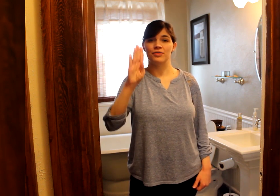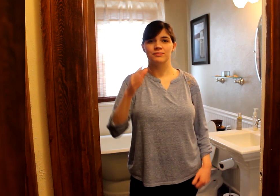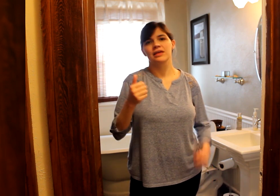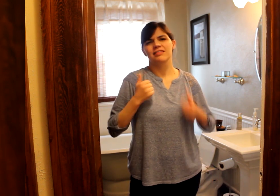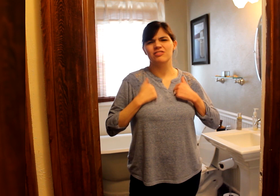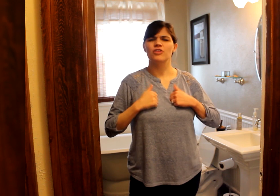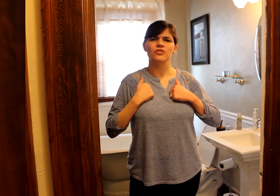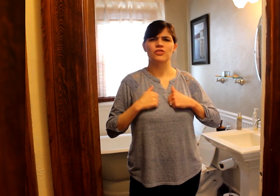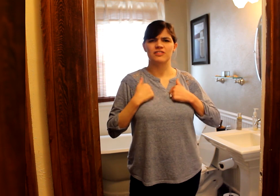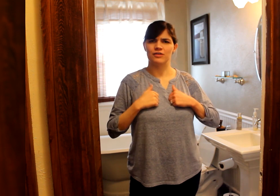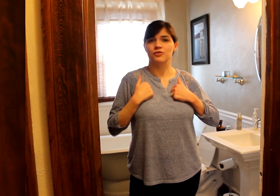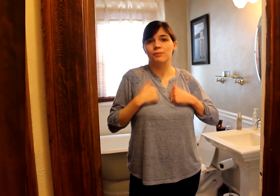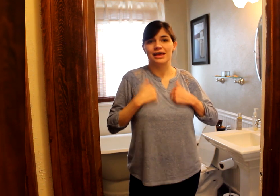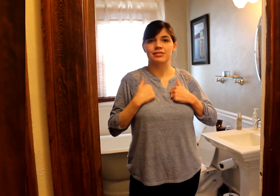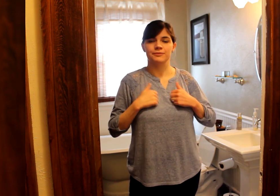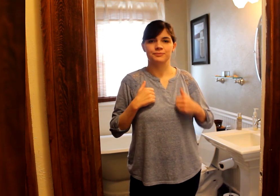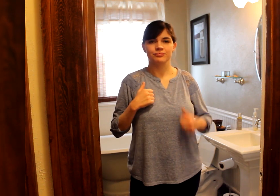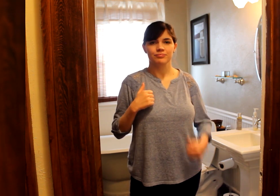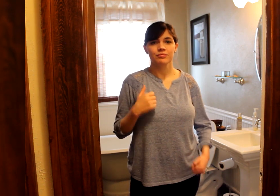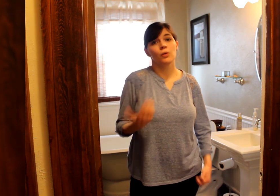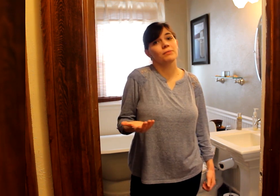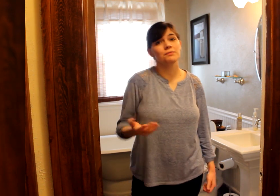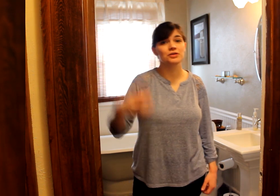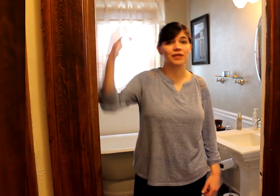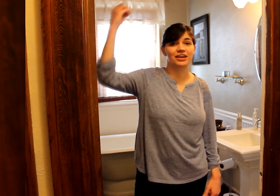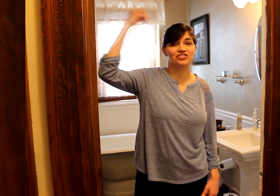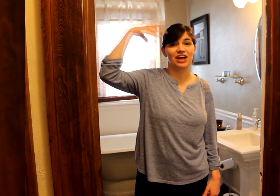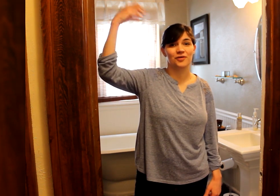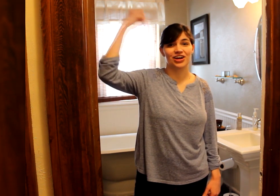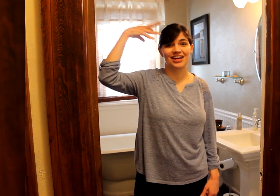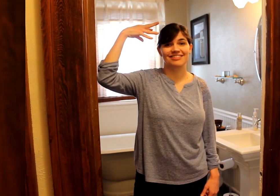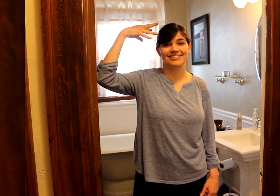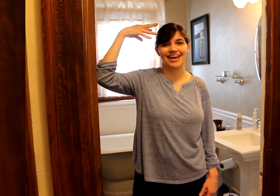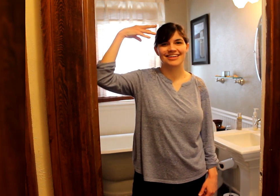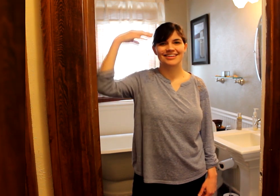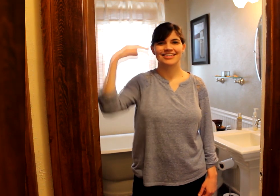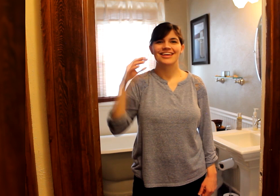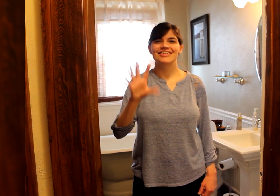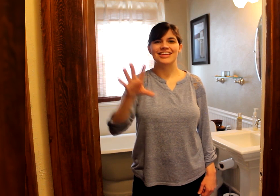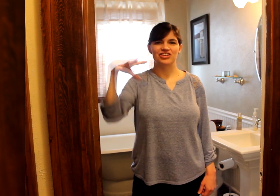This is also the sign for bathe. Or maybe you like a shower instead. Take